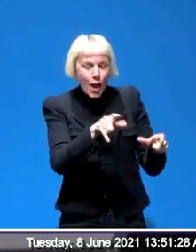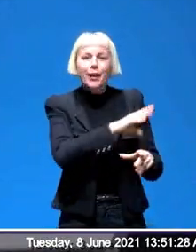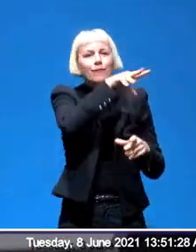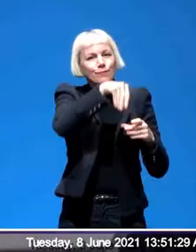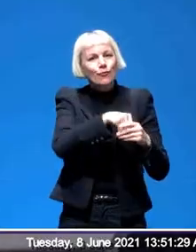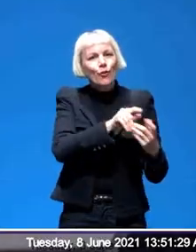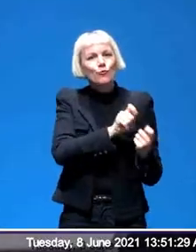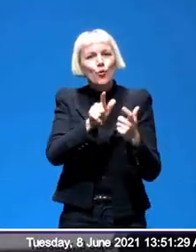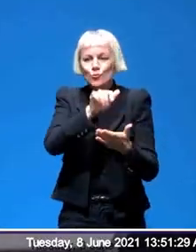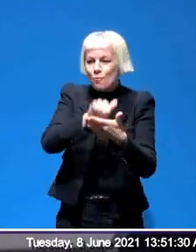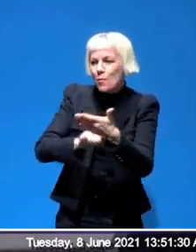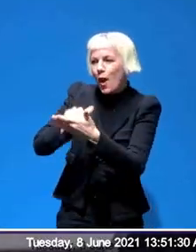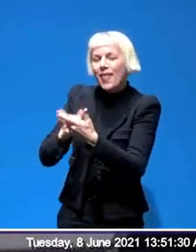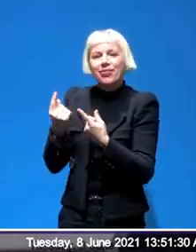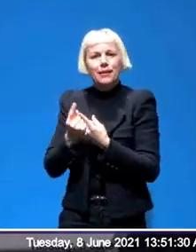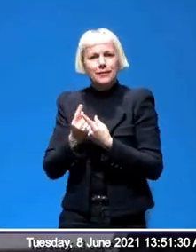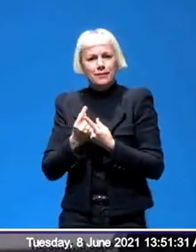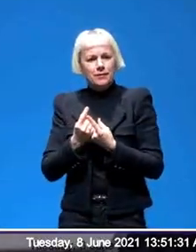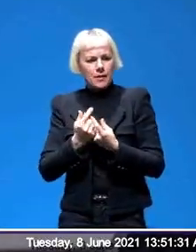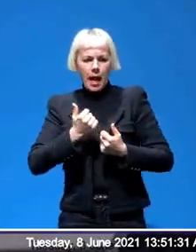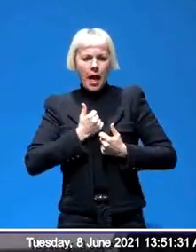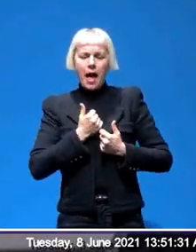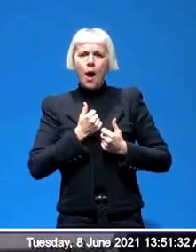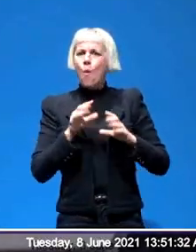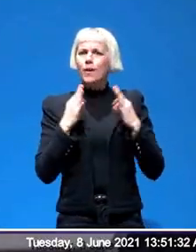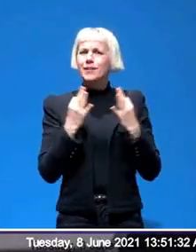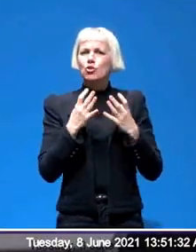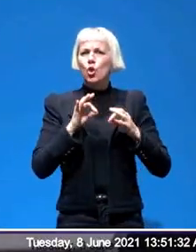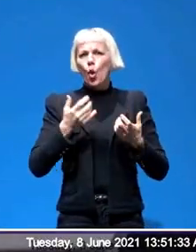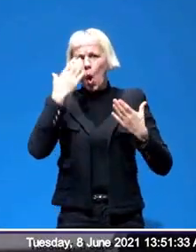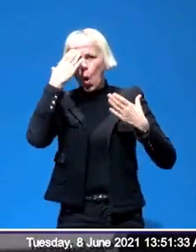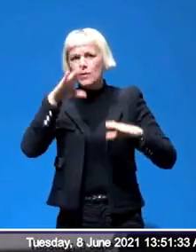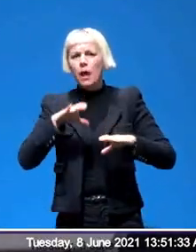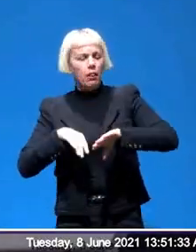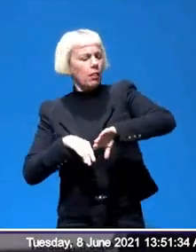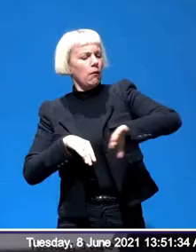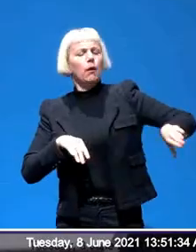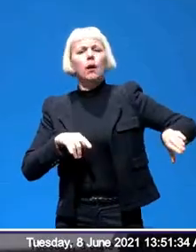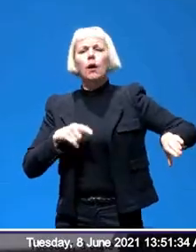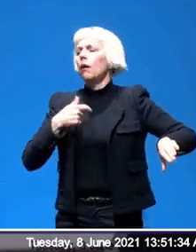life, not a hotel model where everyone stays to the side and staff do everything.